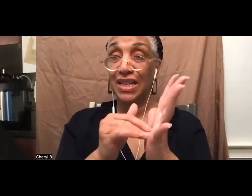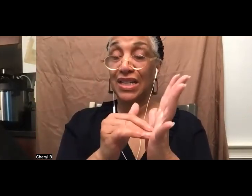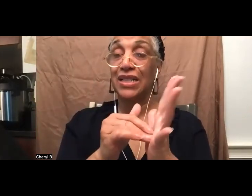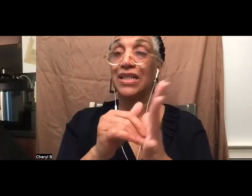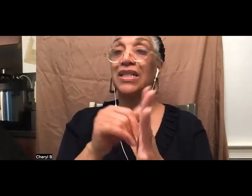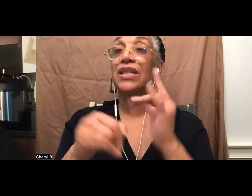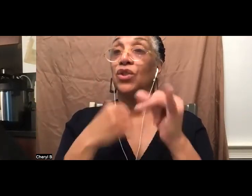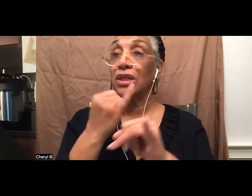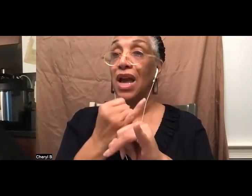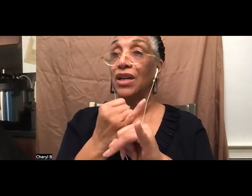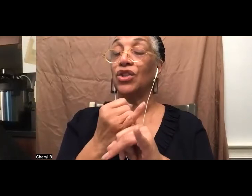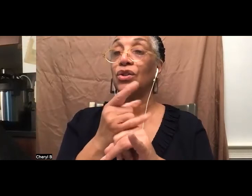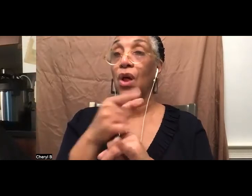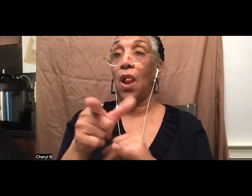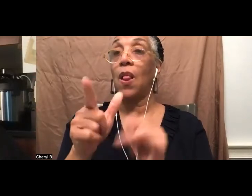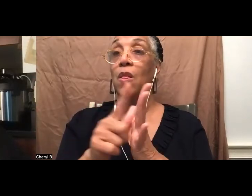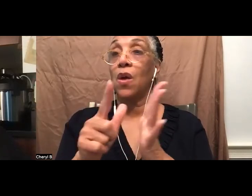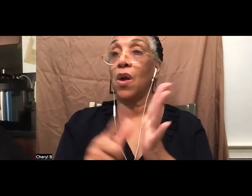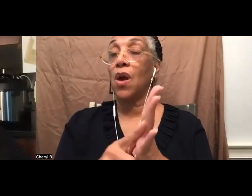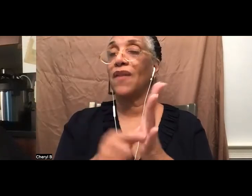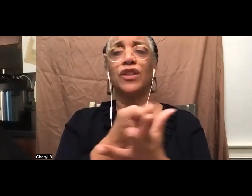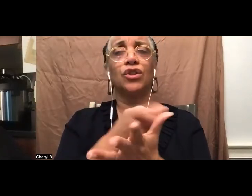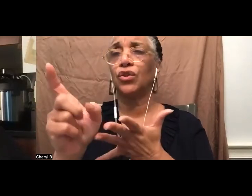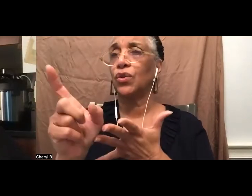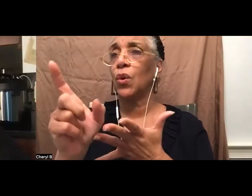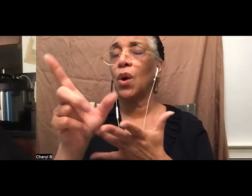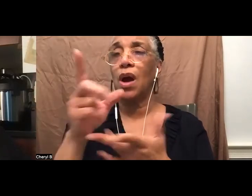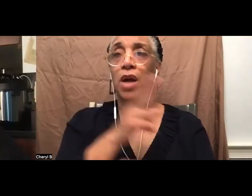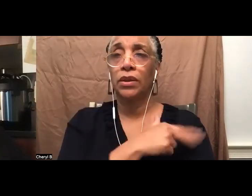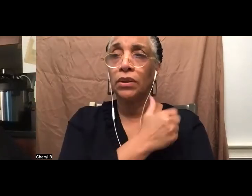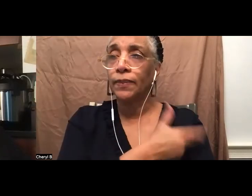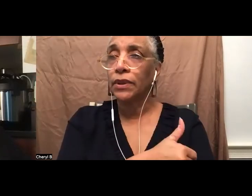destroyed or damaged civilian hospitals, rehabilitation centers, and other medical facilities.